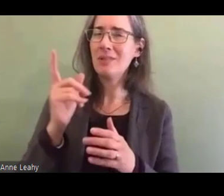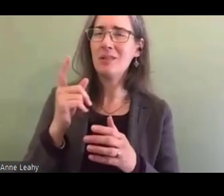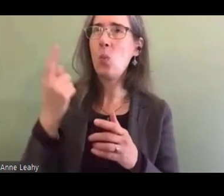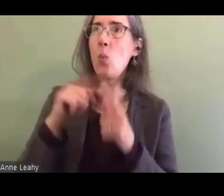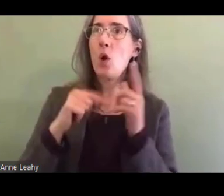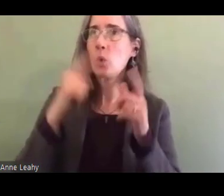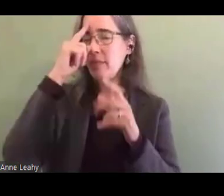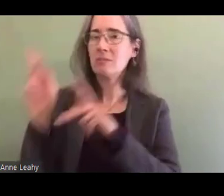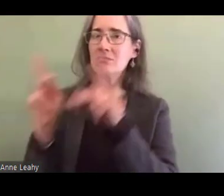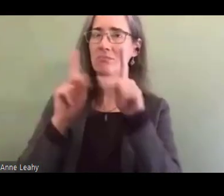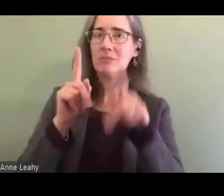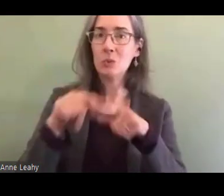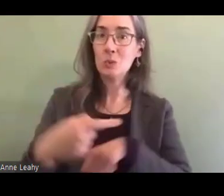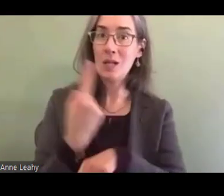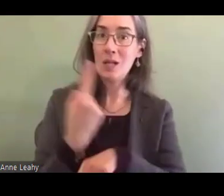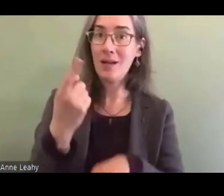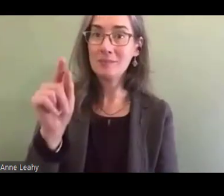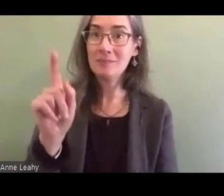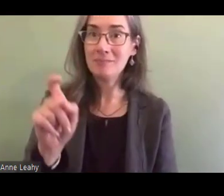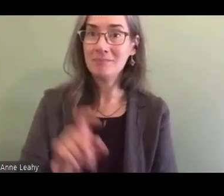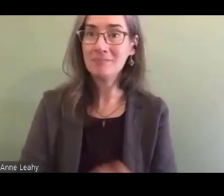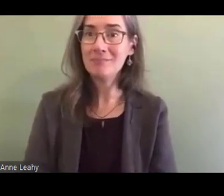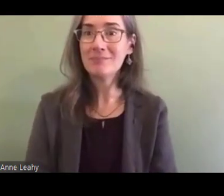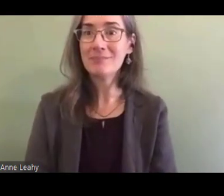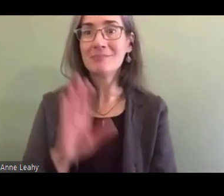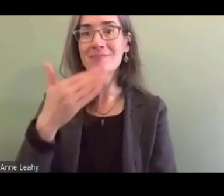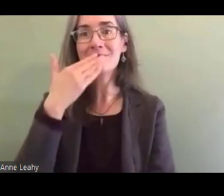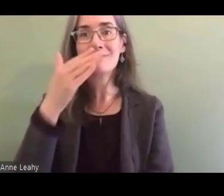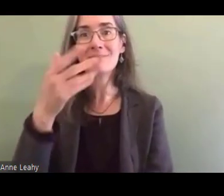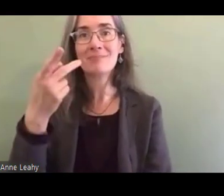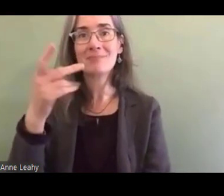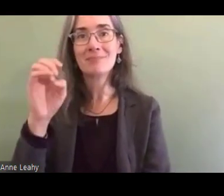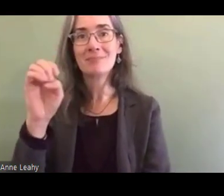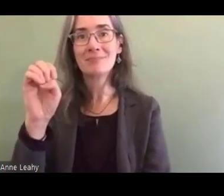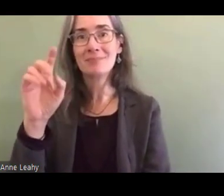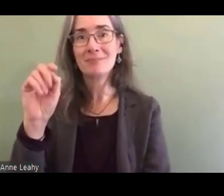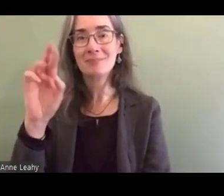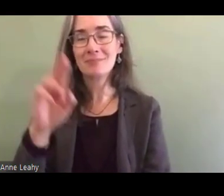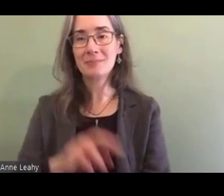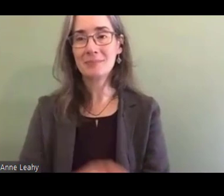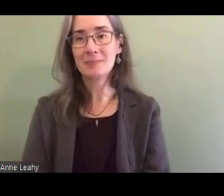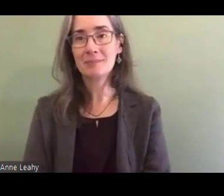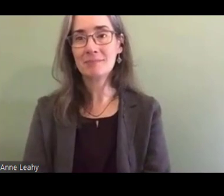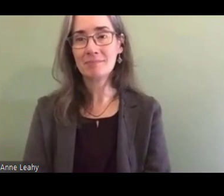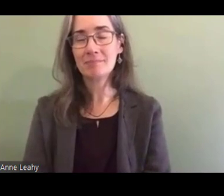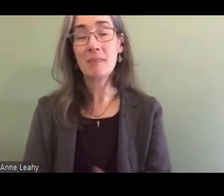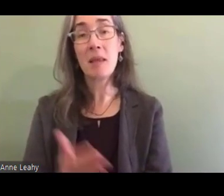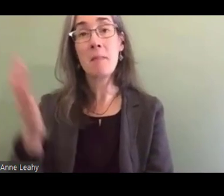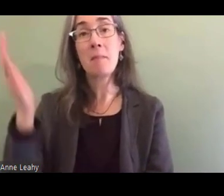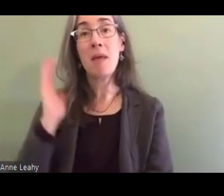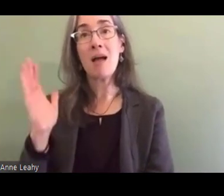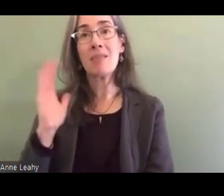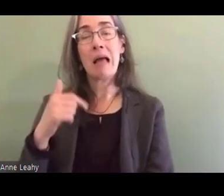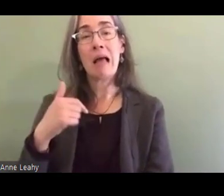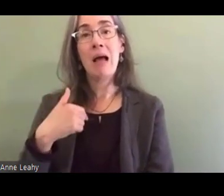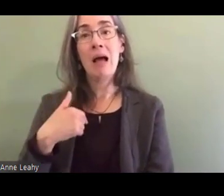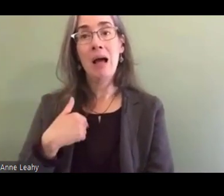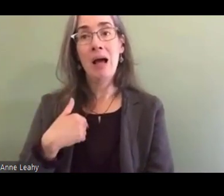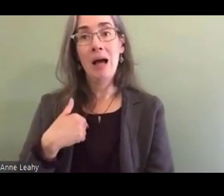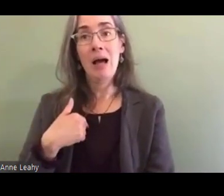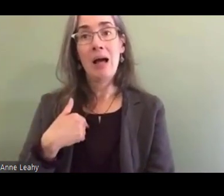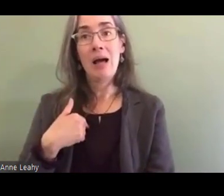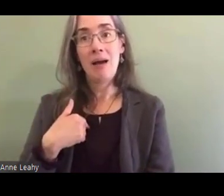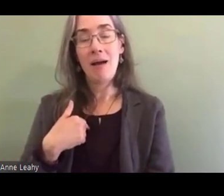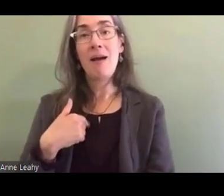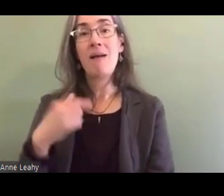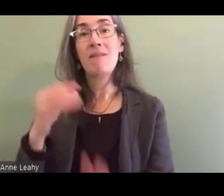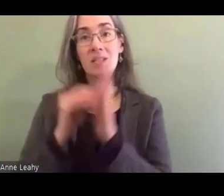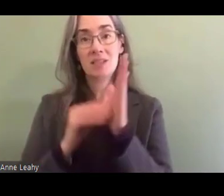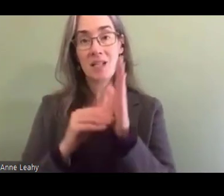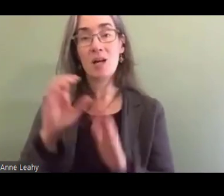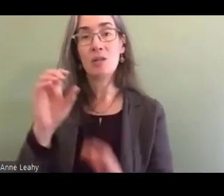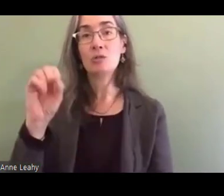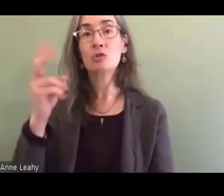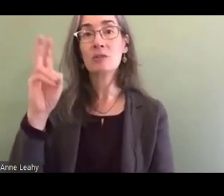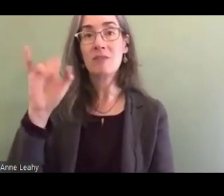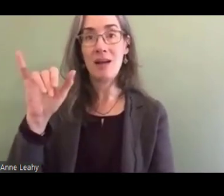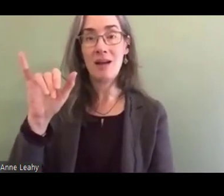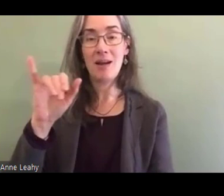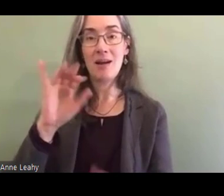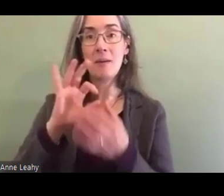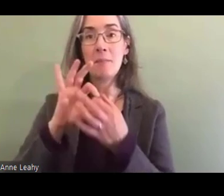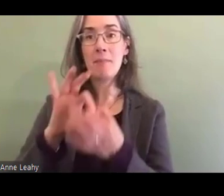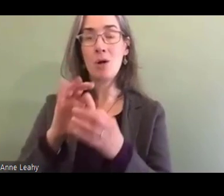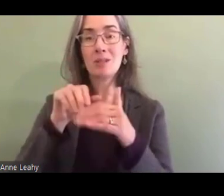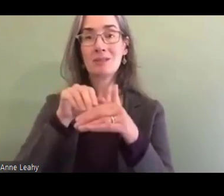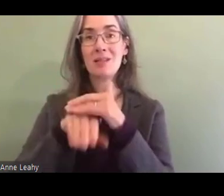Bruce Sexton: Thank you Peter. Back then, I filled out a survey about accessibility,